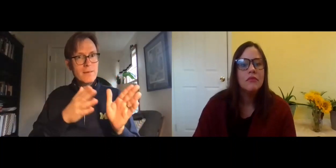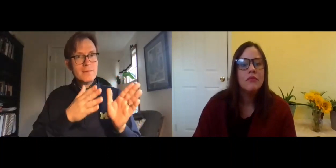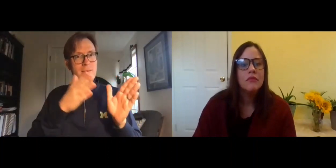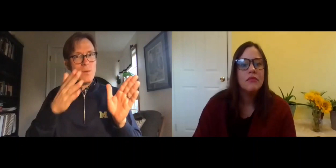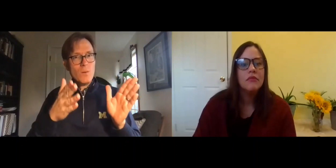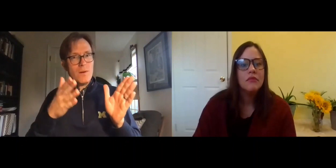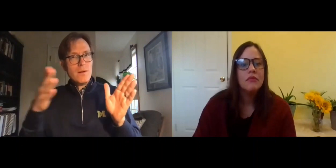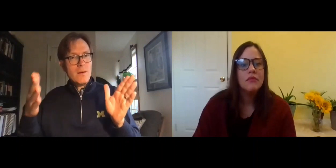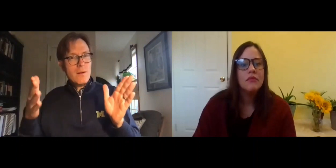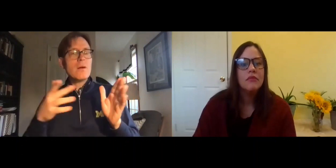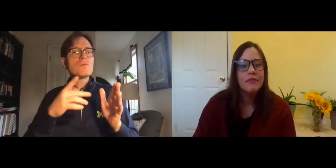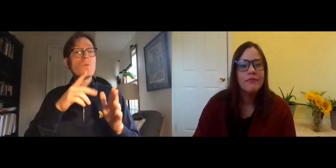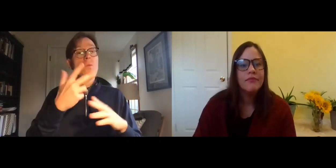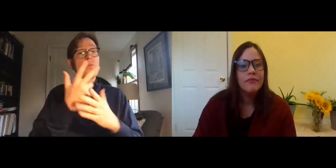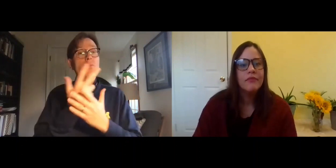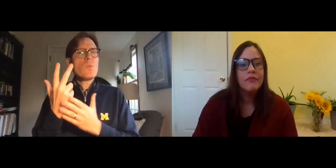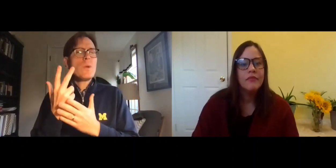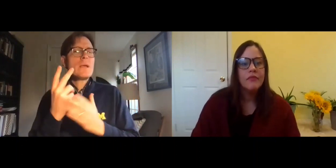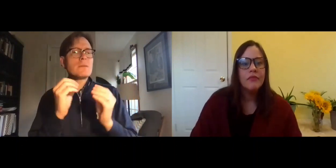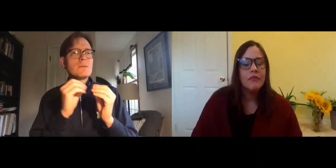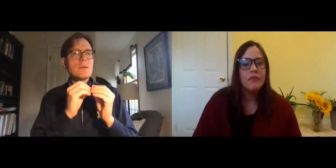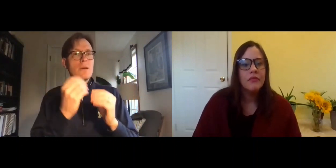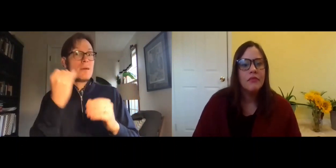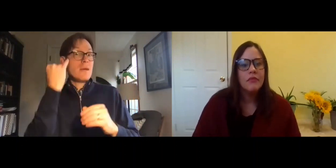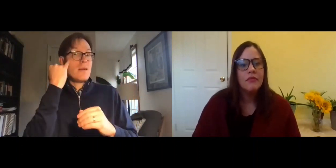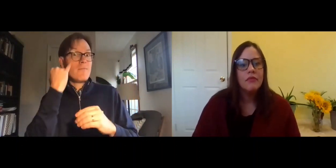might not know for a while that they are a carrier.